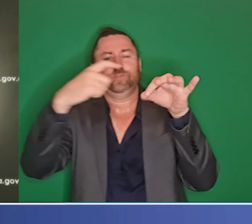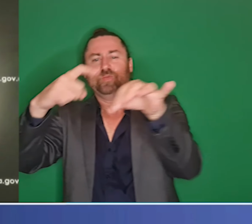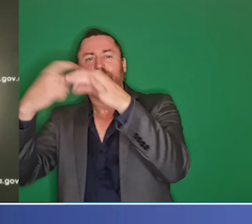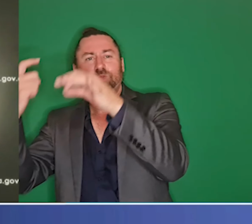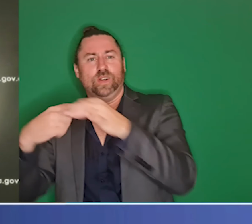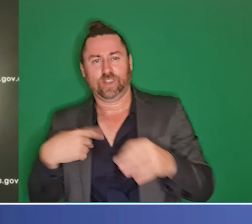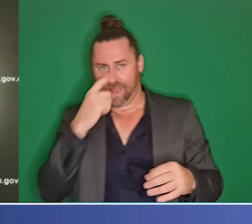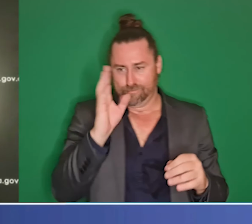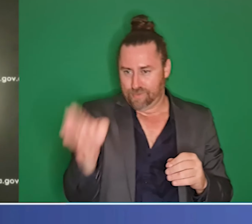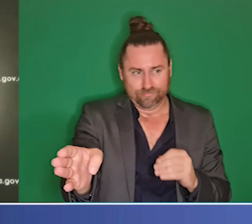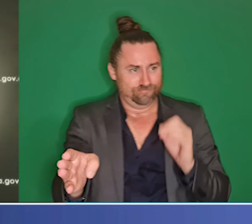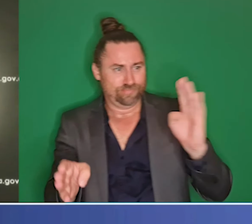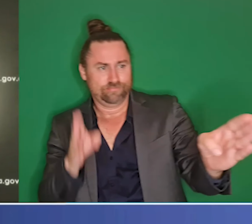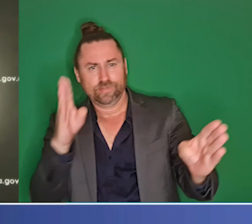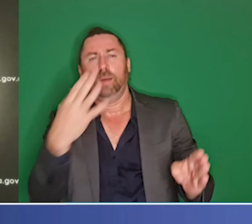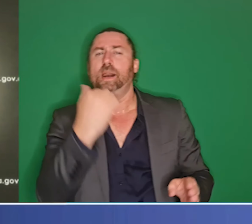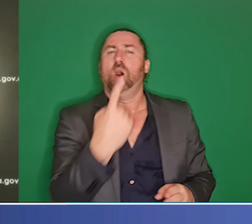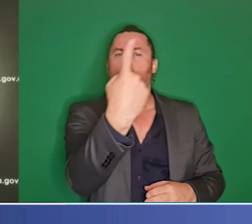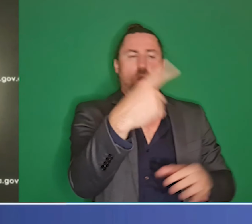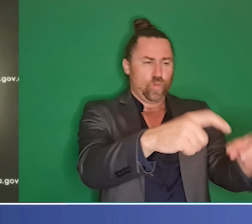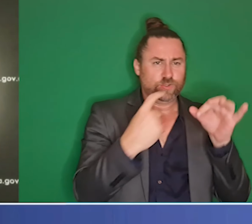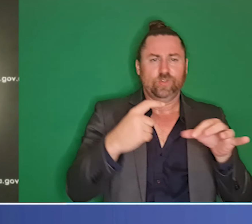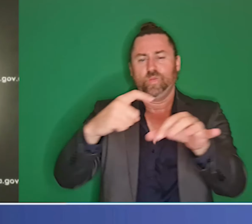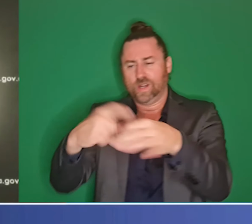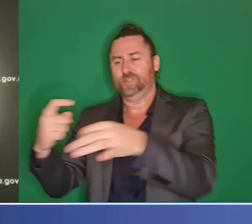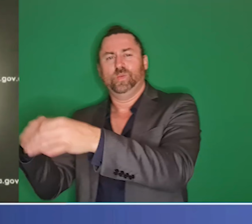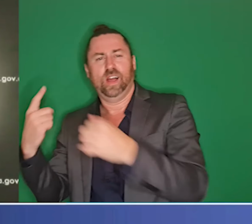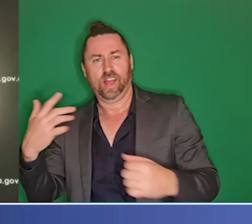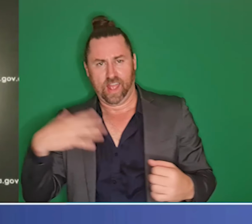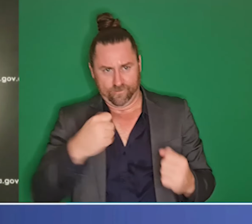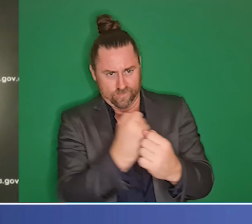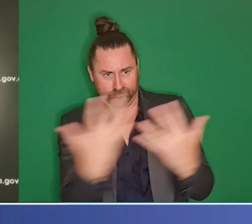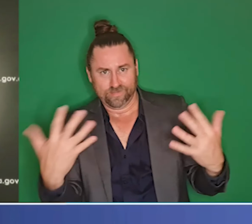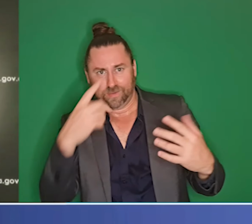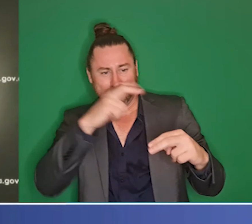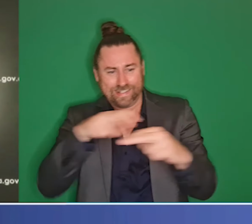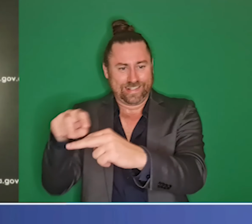If I can keep it to one question each because there are a number of people in the room.